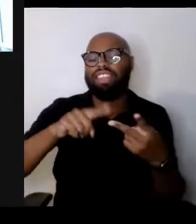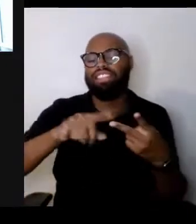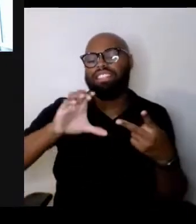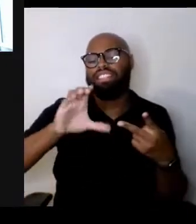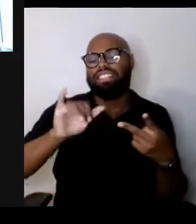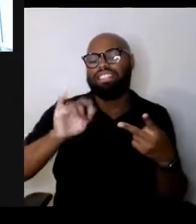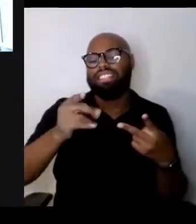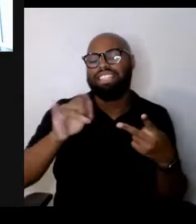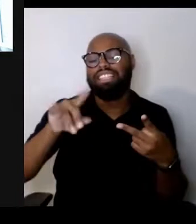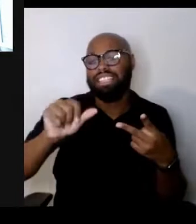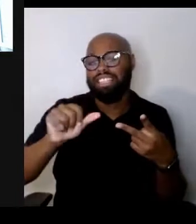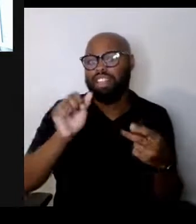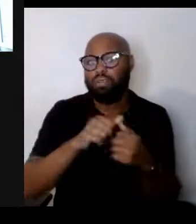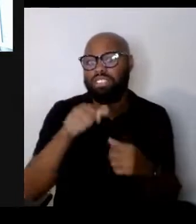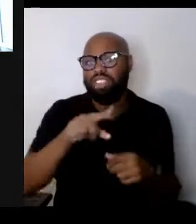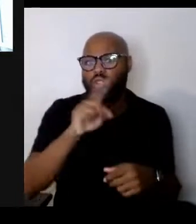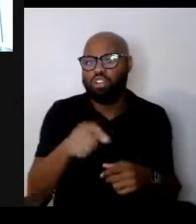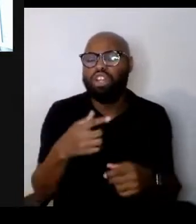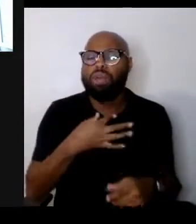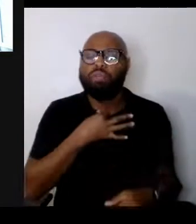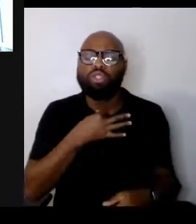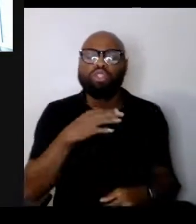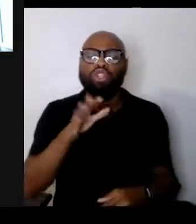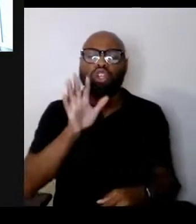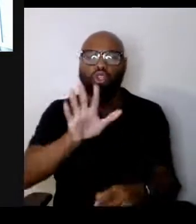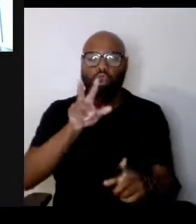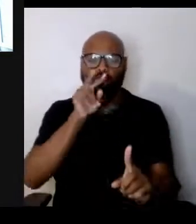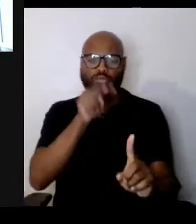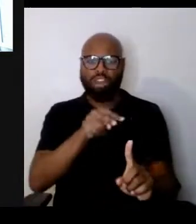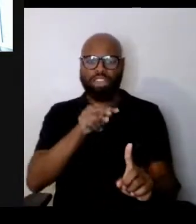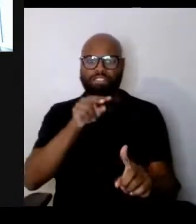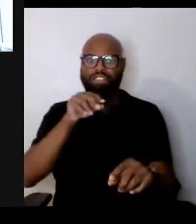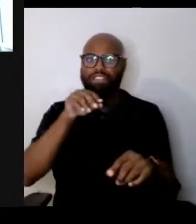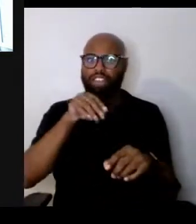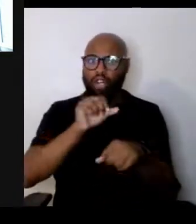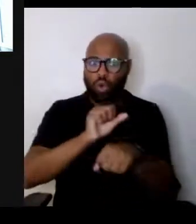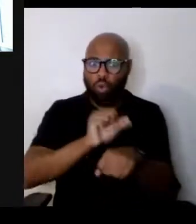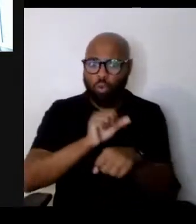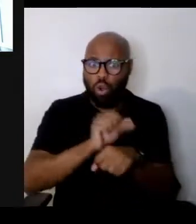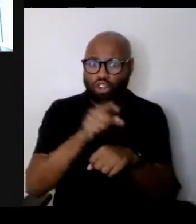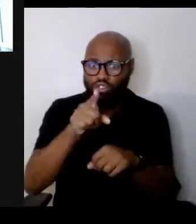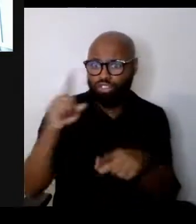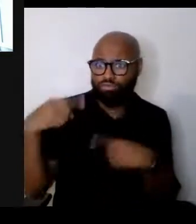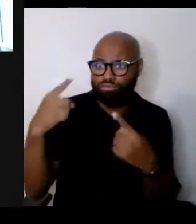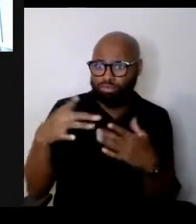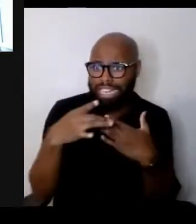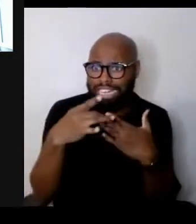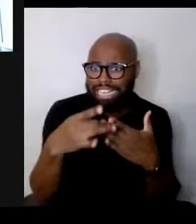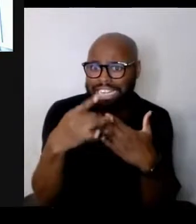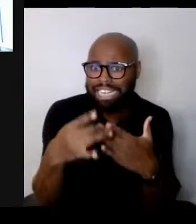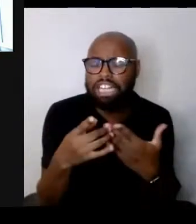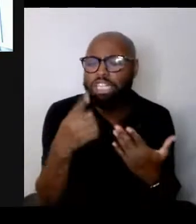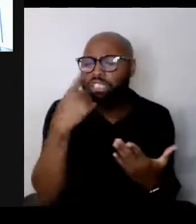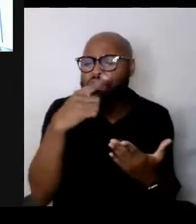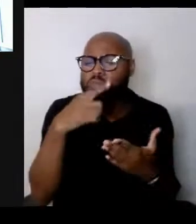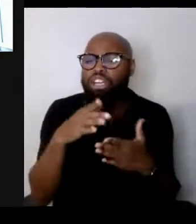From your perspective and the work that you've been leading share with us after the Trump administration,